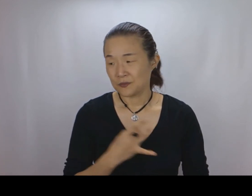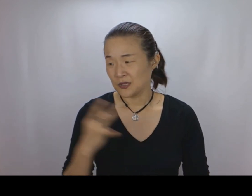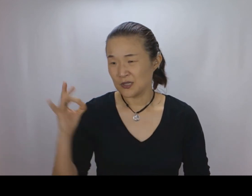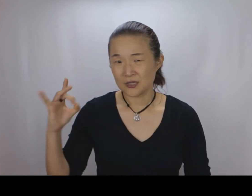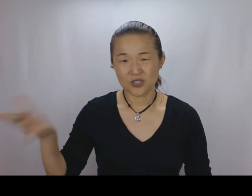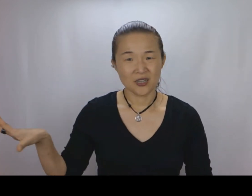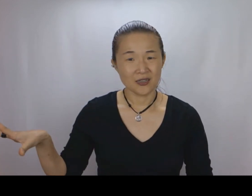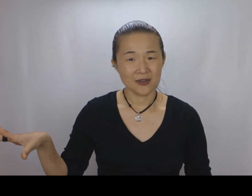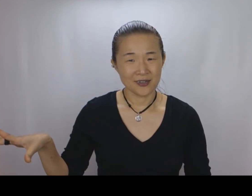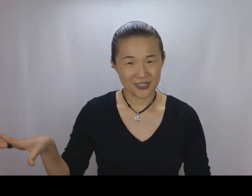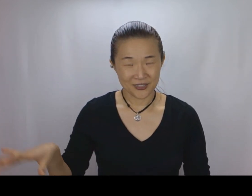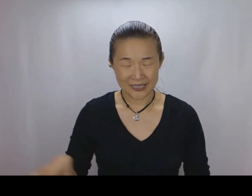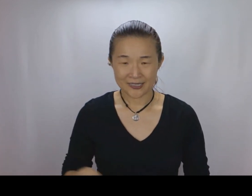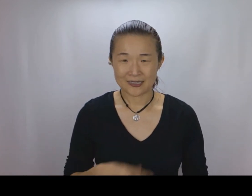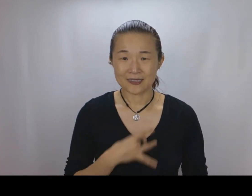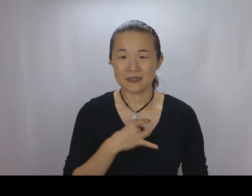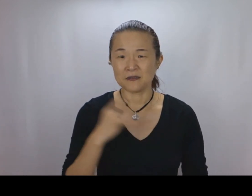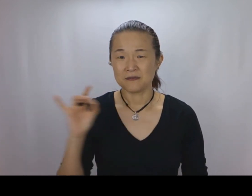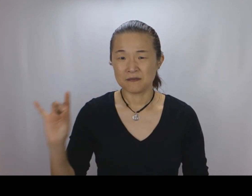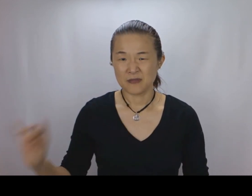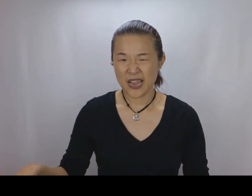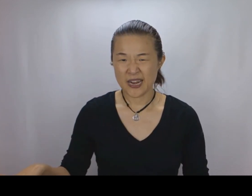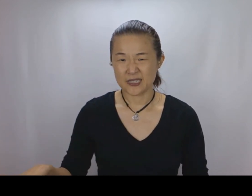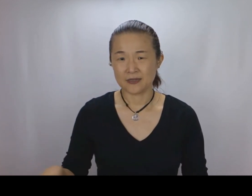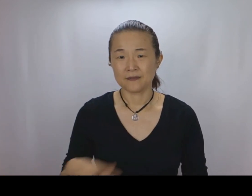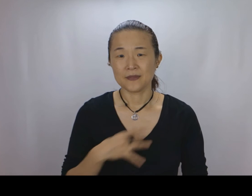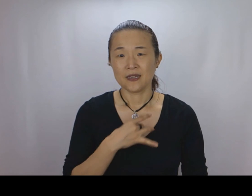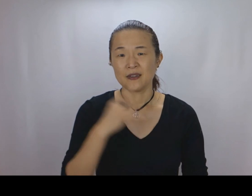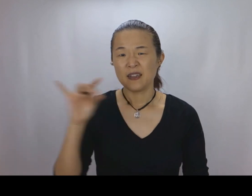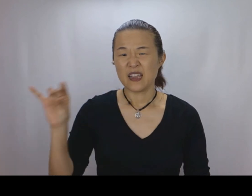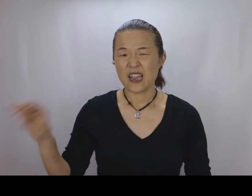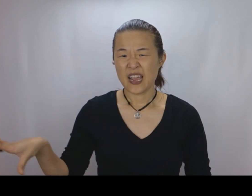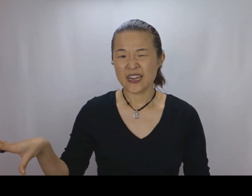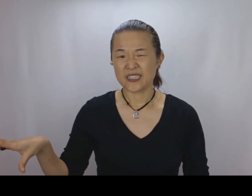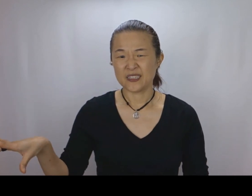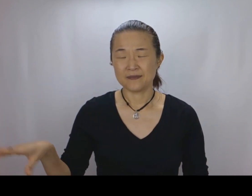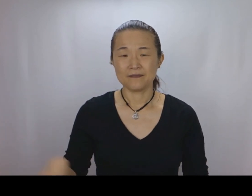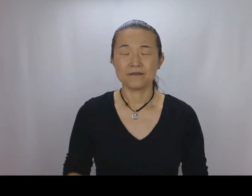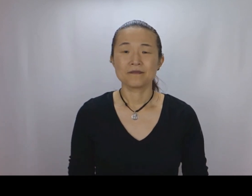We're going to just chuck the heartstrings. So, hate. Hate.